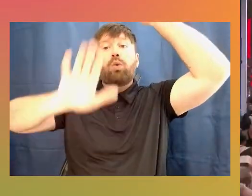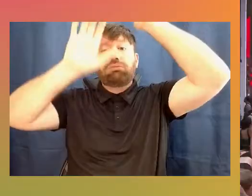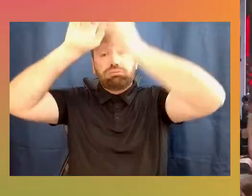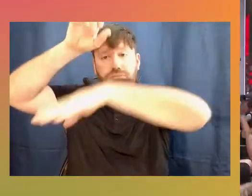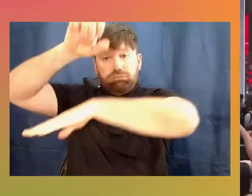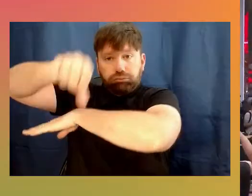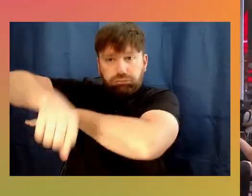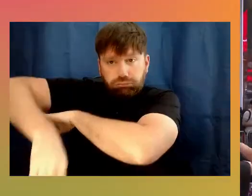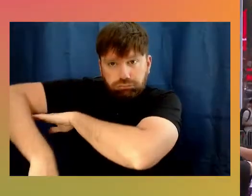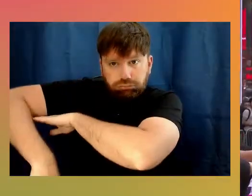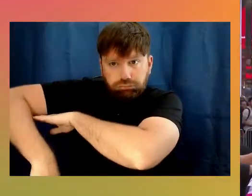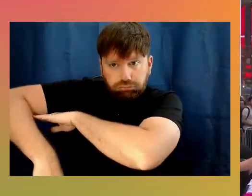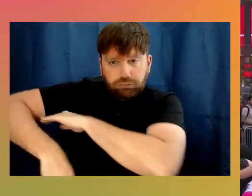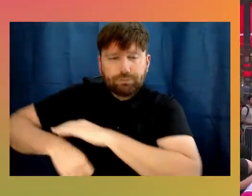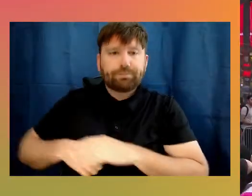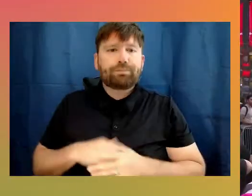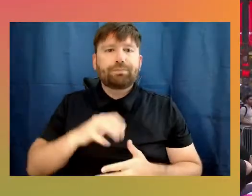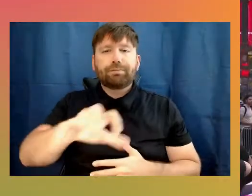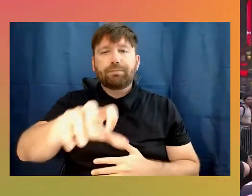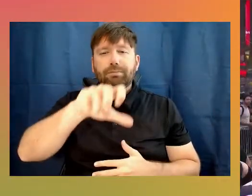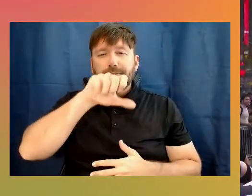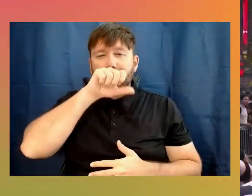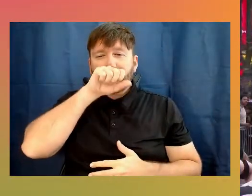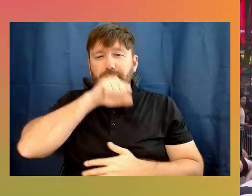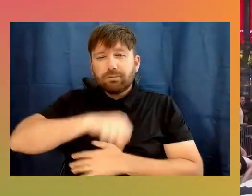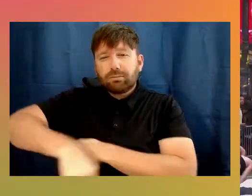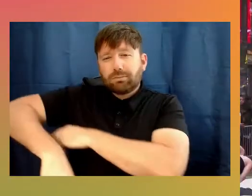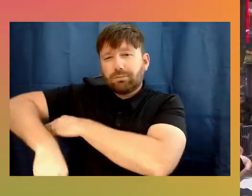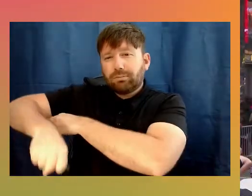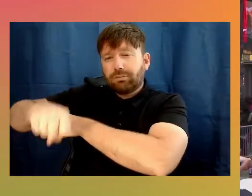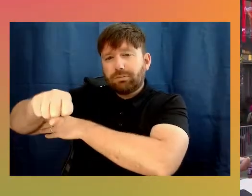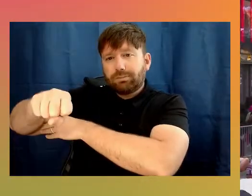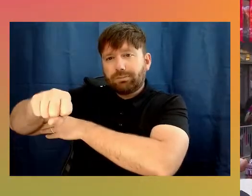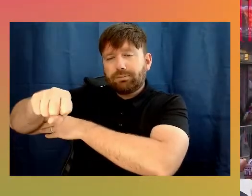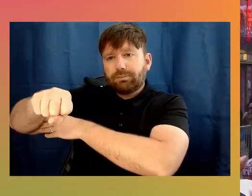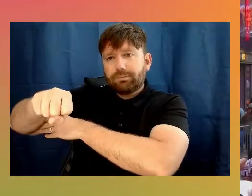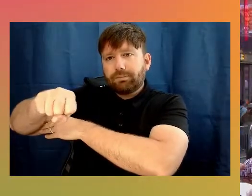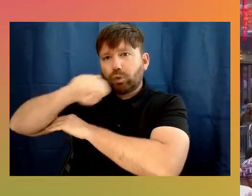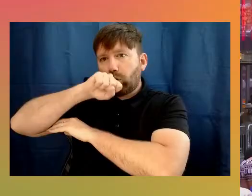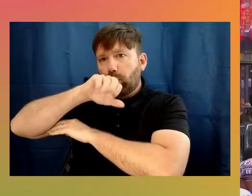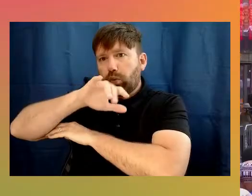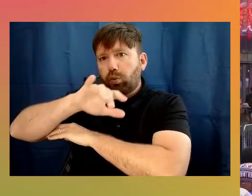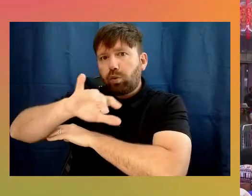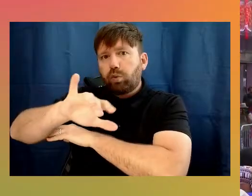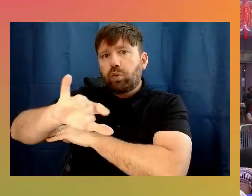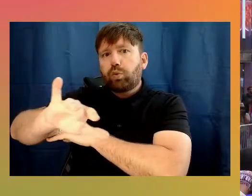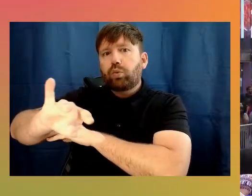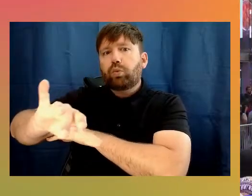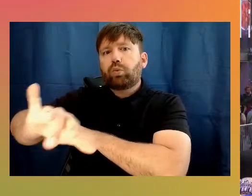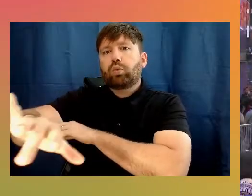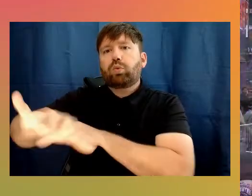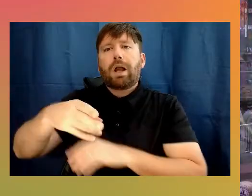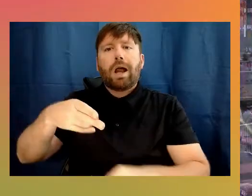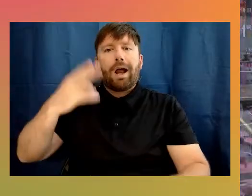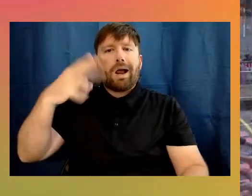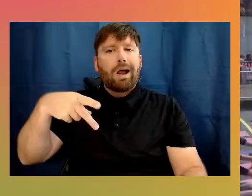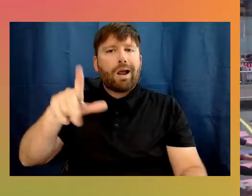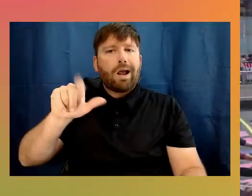BELLY-UP.